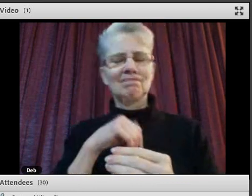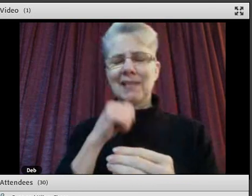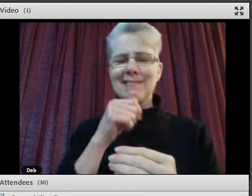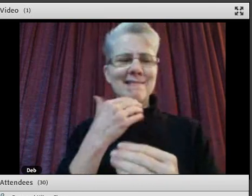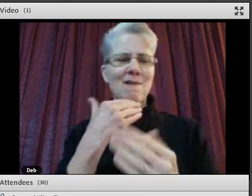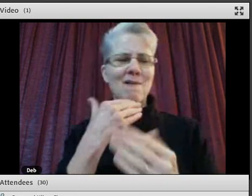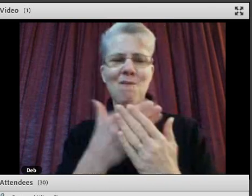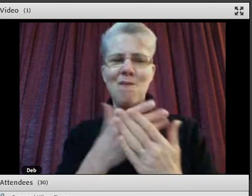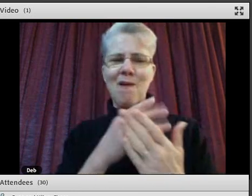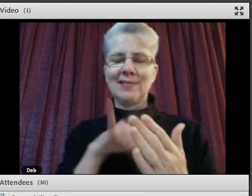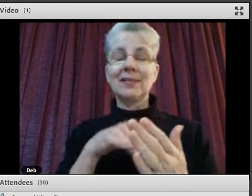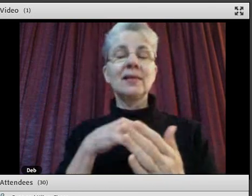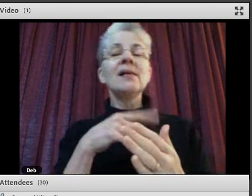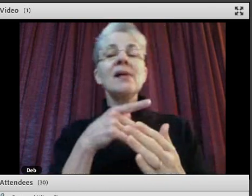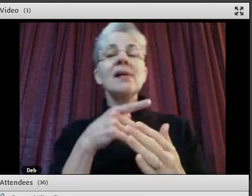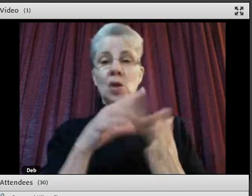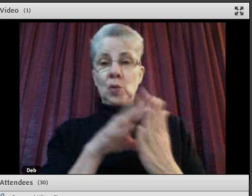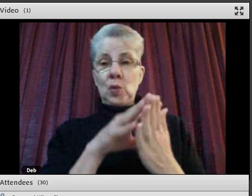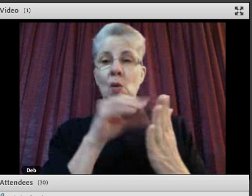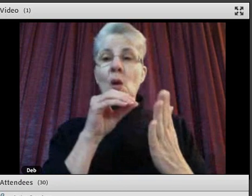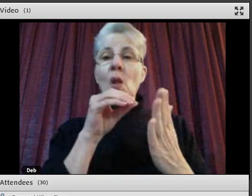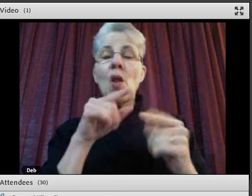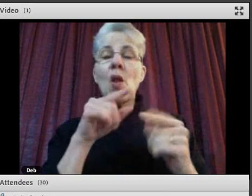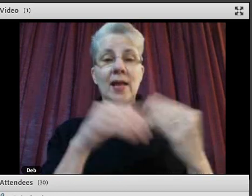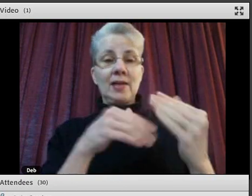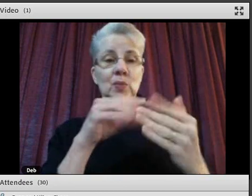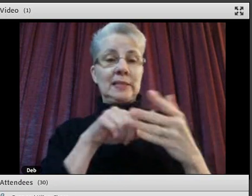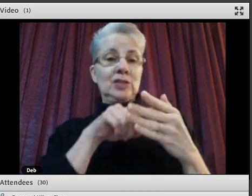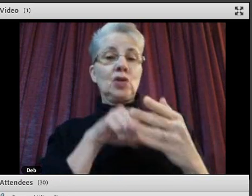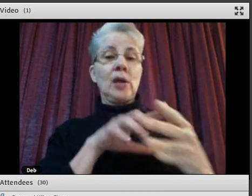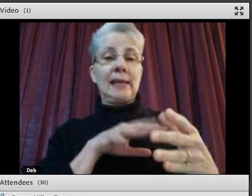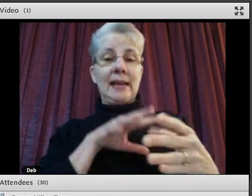Hilary: And you'll learn as we start getting into this.